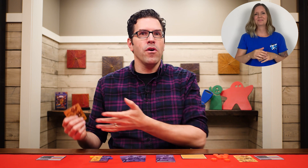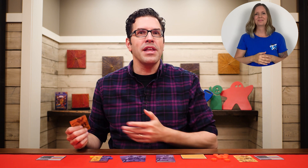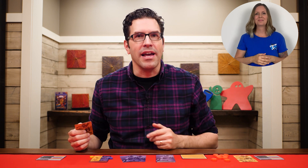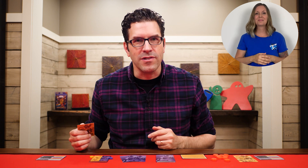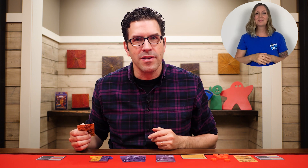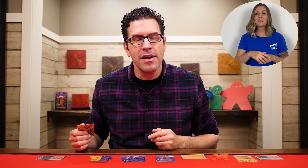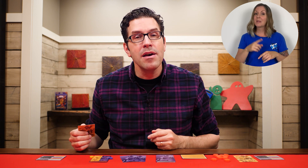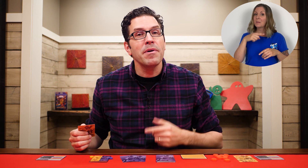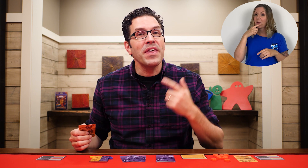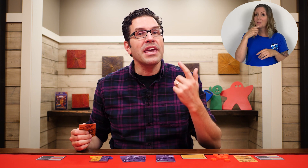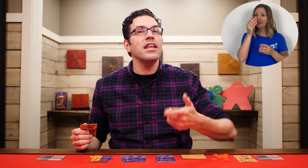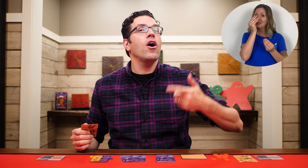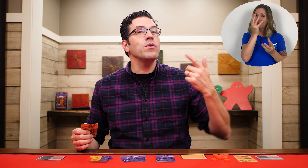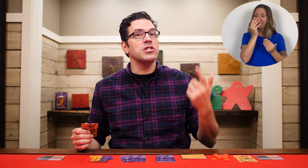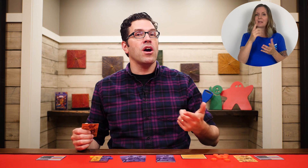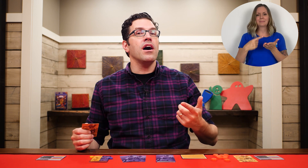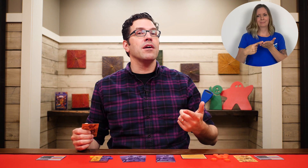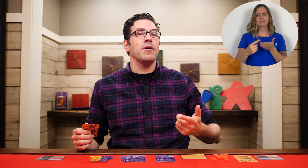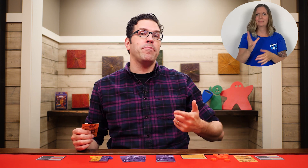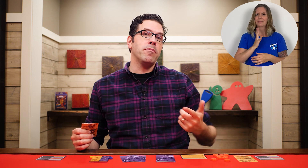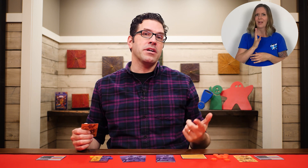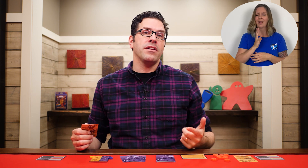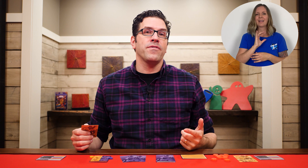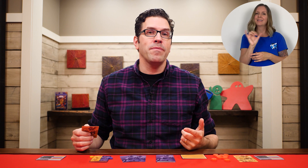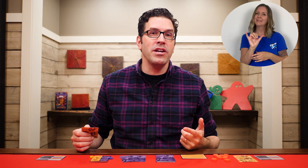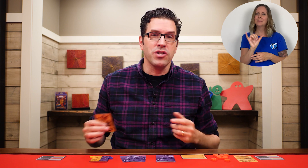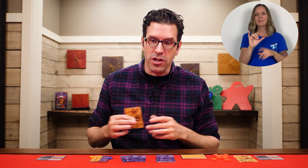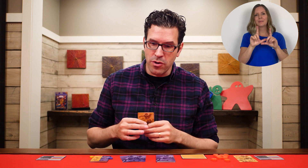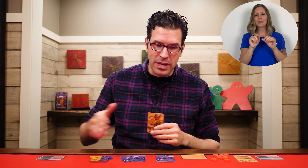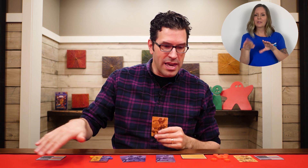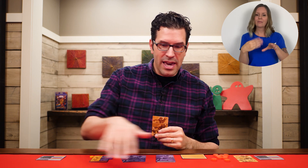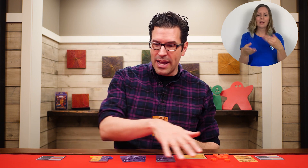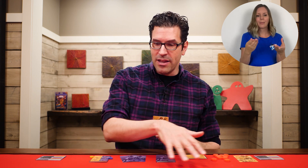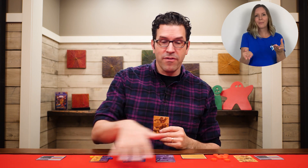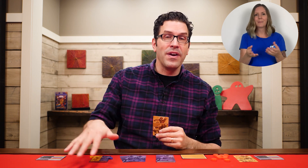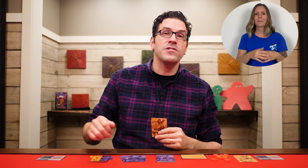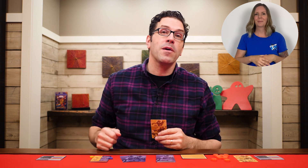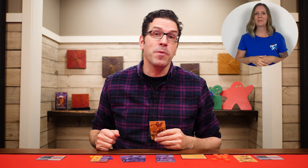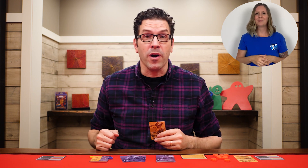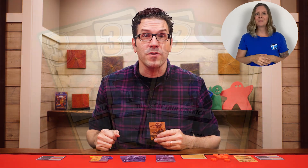own hands. But they can always talk about public information, including any face-up